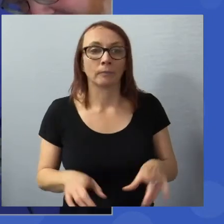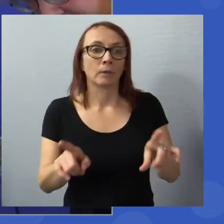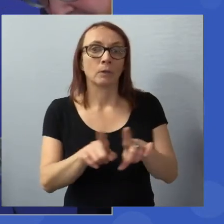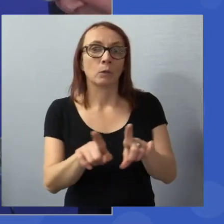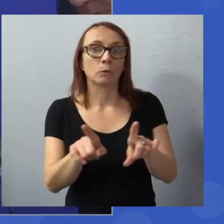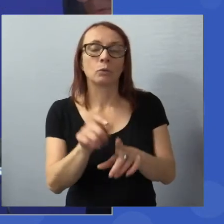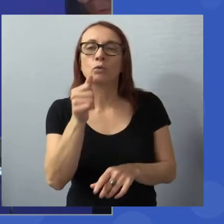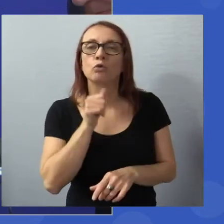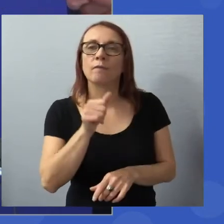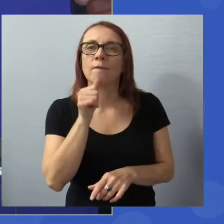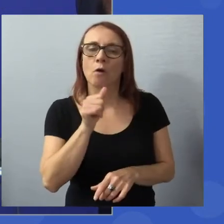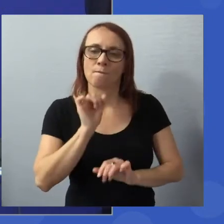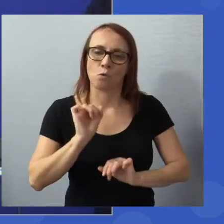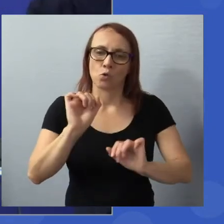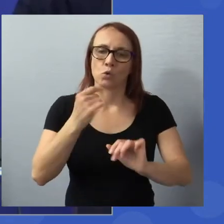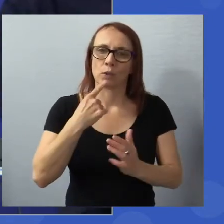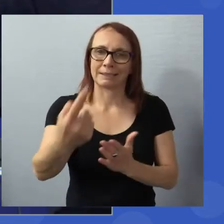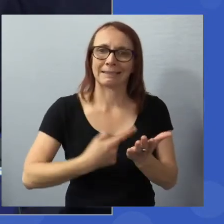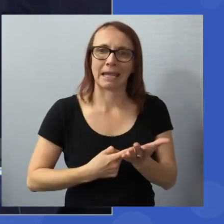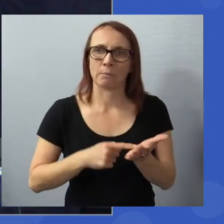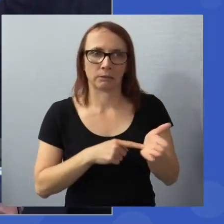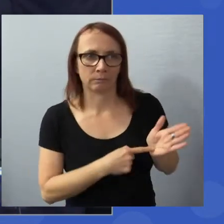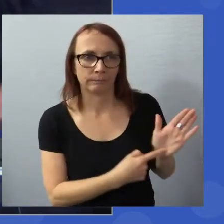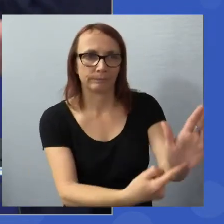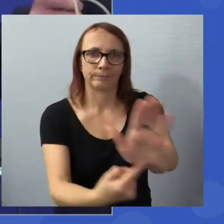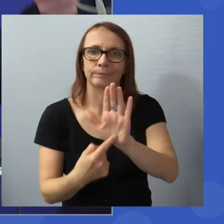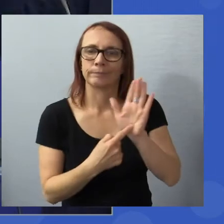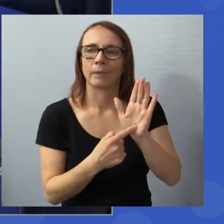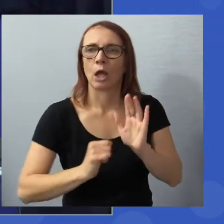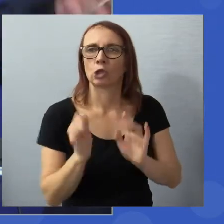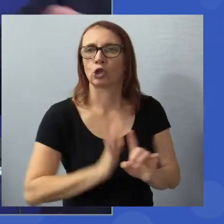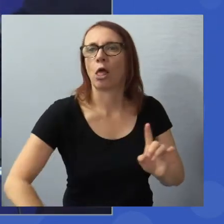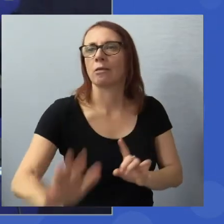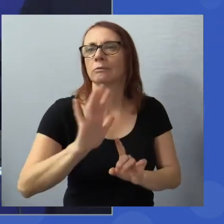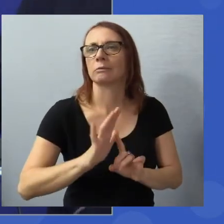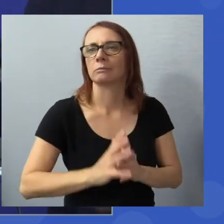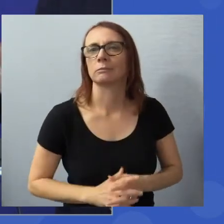taking your statements out to the wider country and the wider world and so that